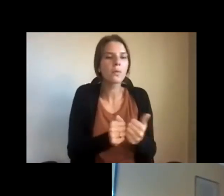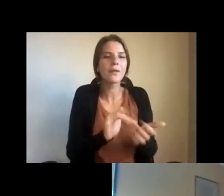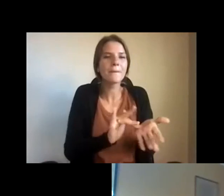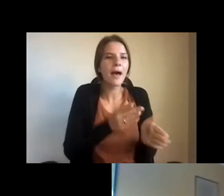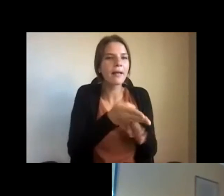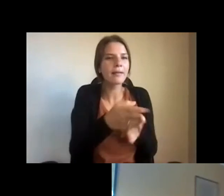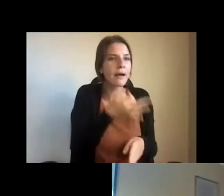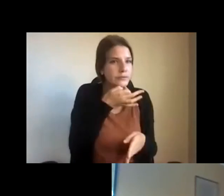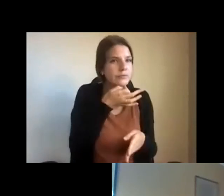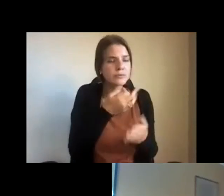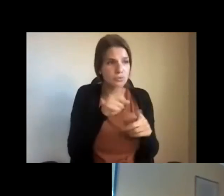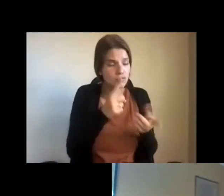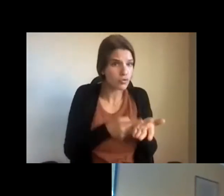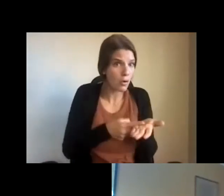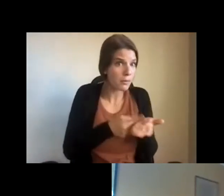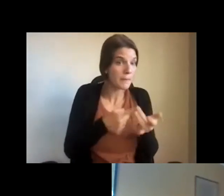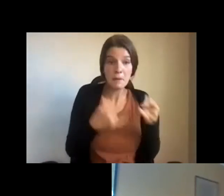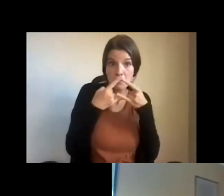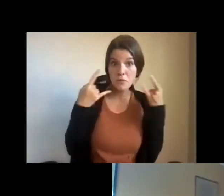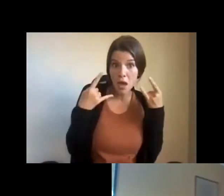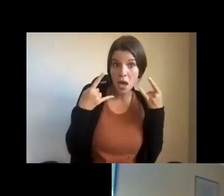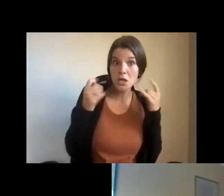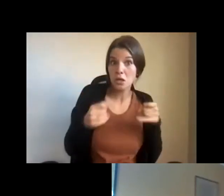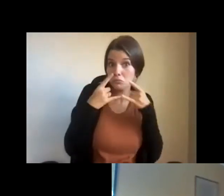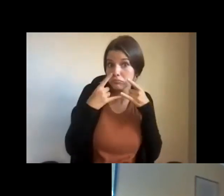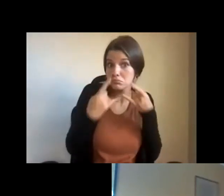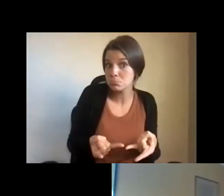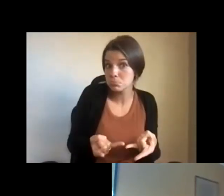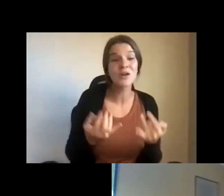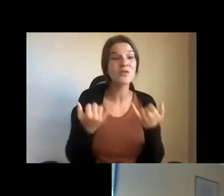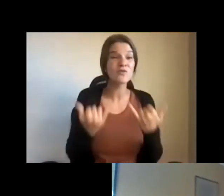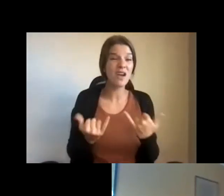and talk about taking away that mask mandate. Right now we're pretty fortunate because if you're